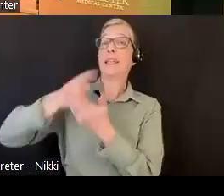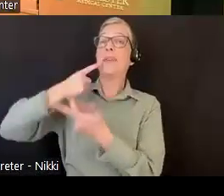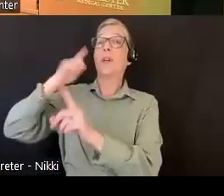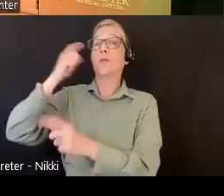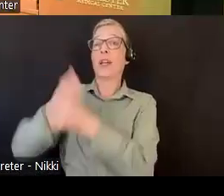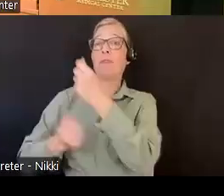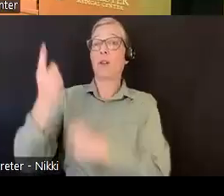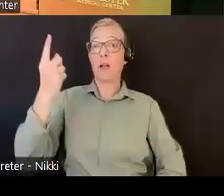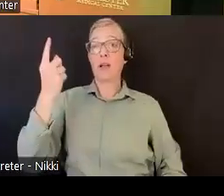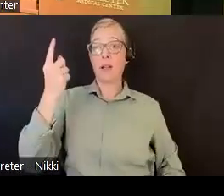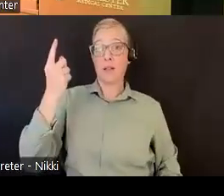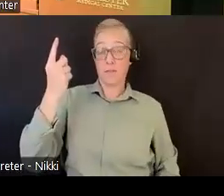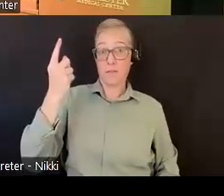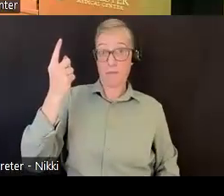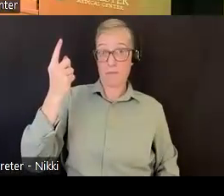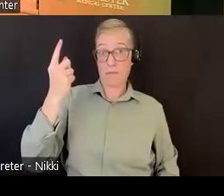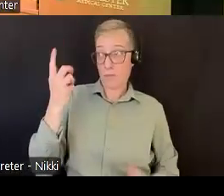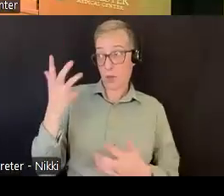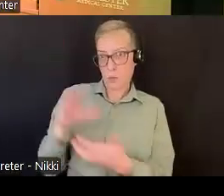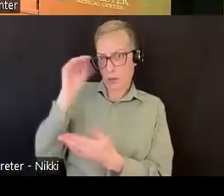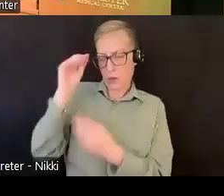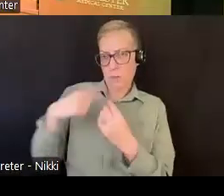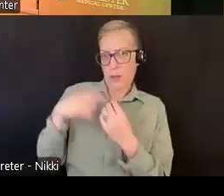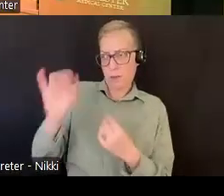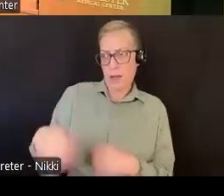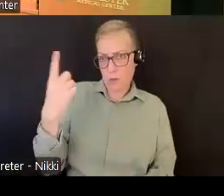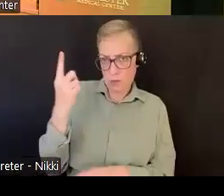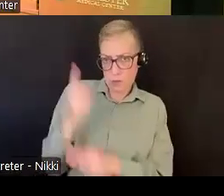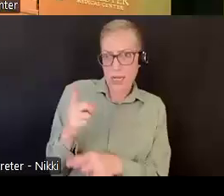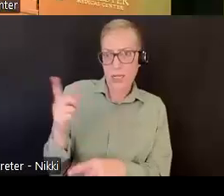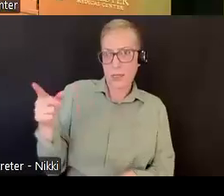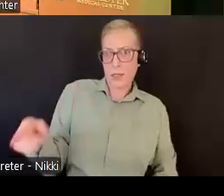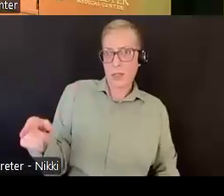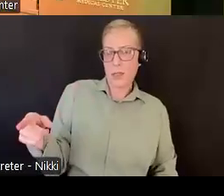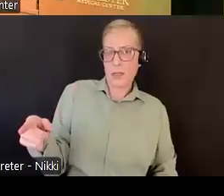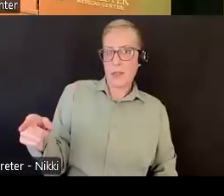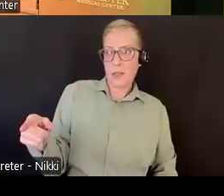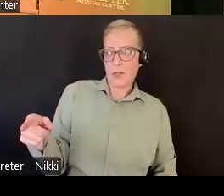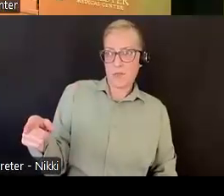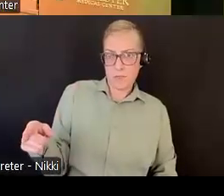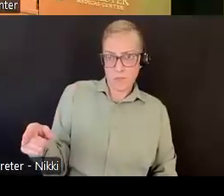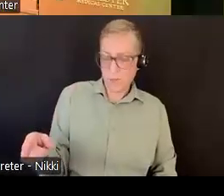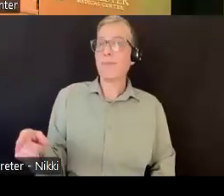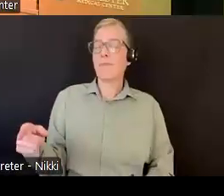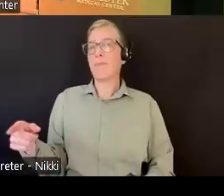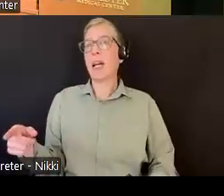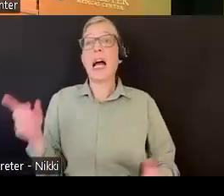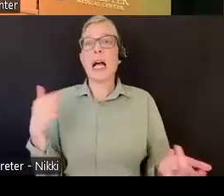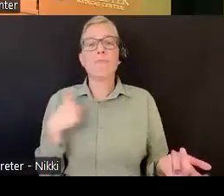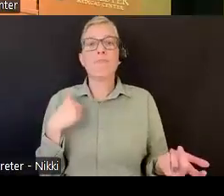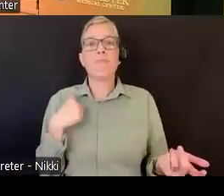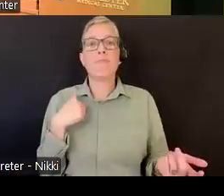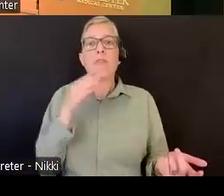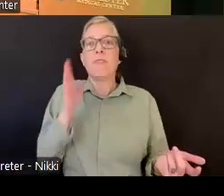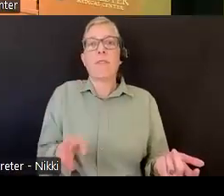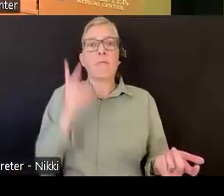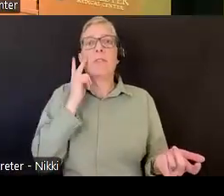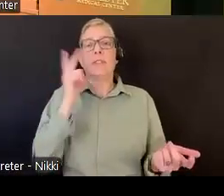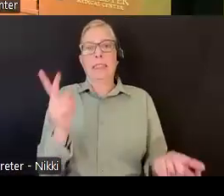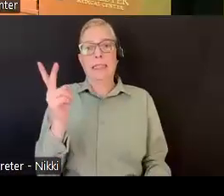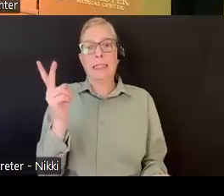that one key like oh Yeah, that makes sense. I've never seen a case where again patient has